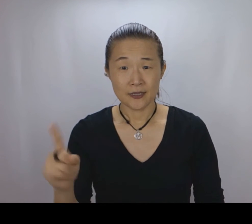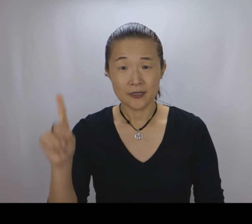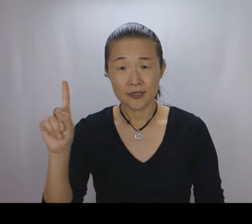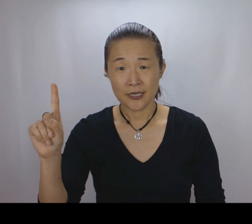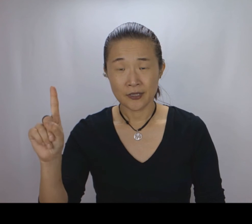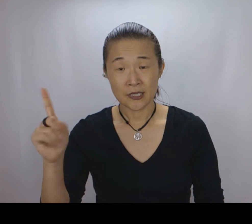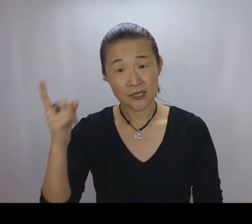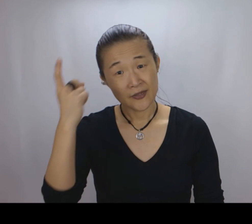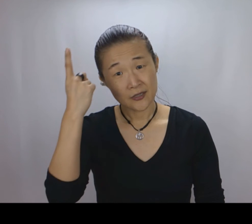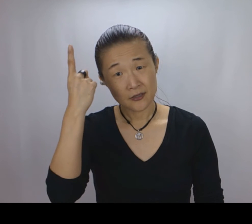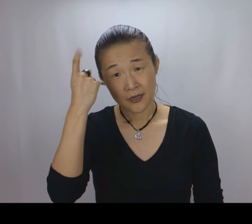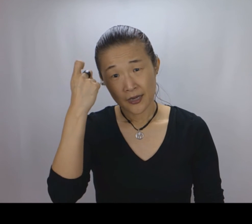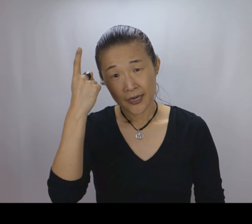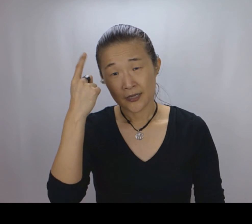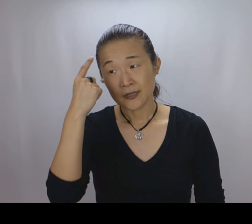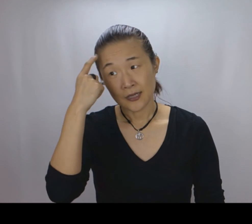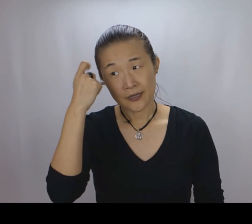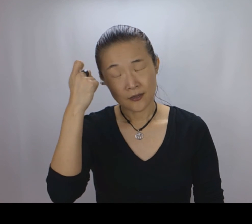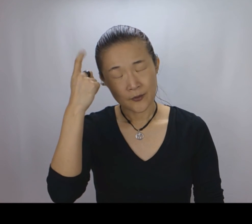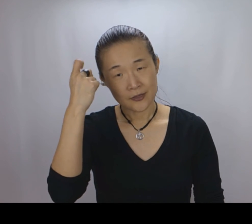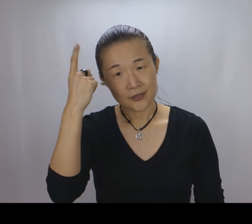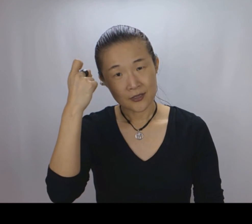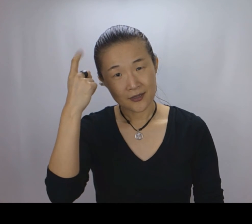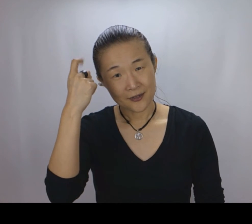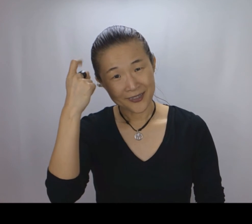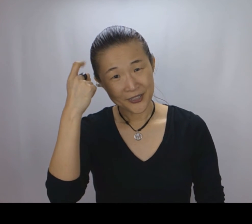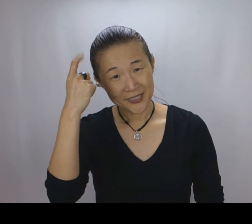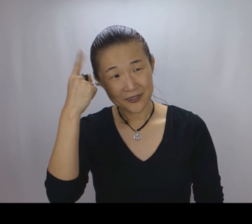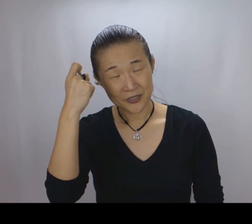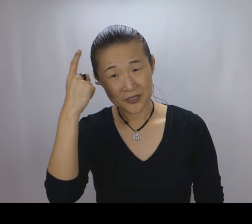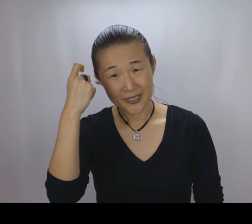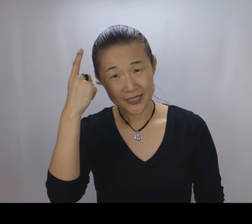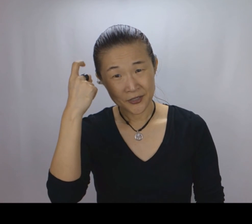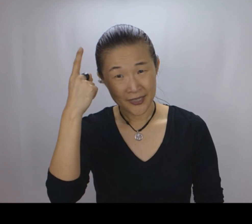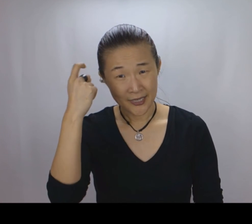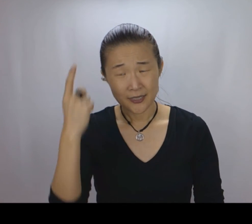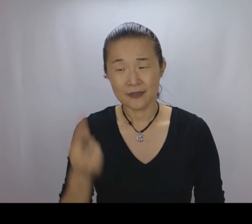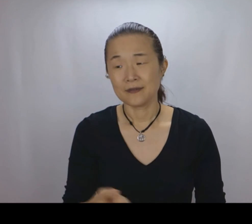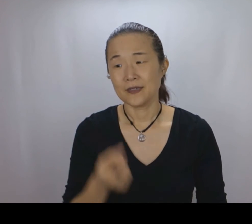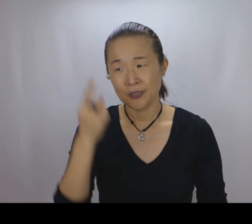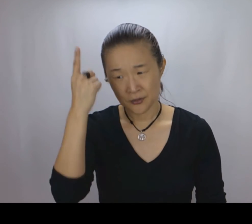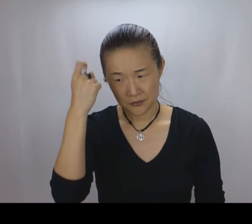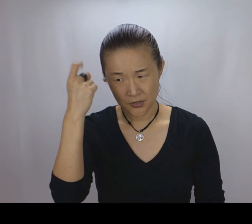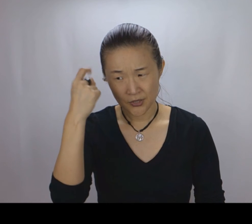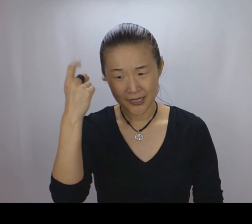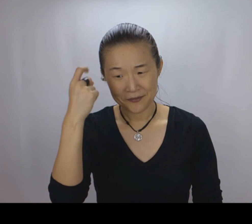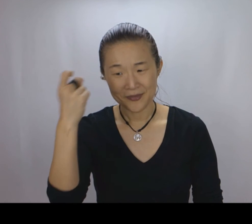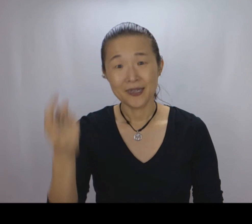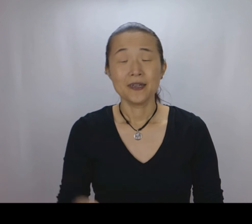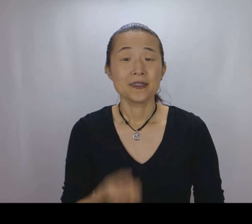You take your index finger and it's like the wheels are crunching or turning in your head and you're turning them.